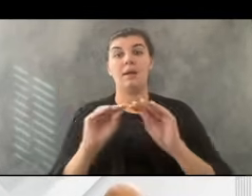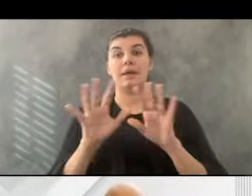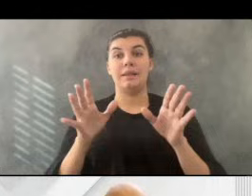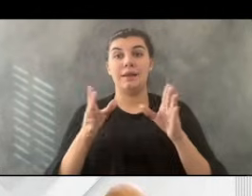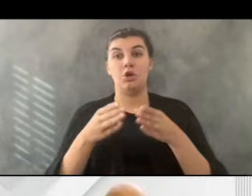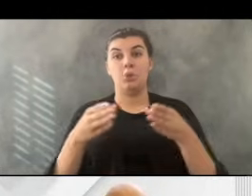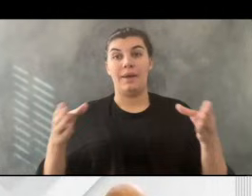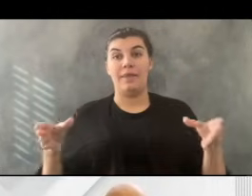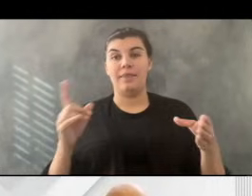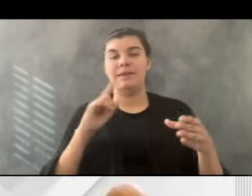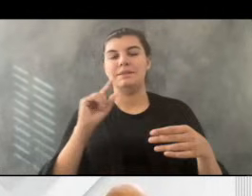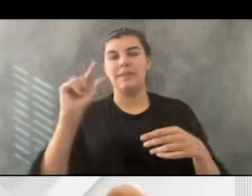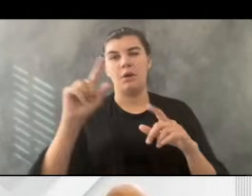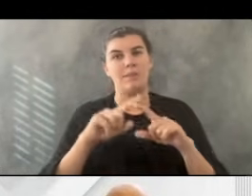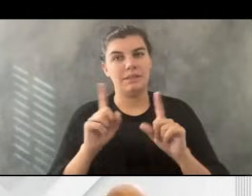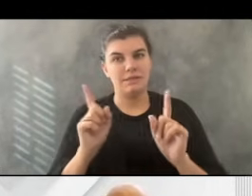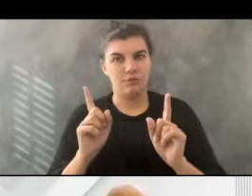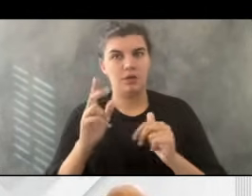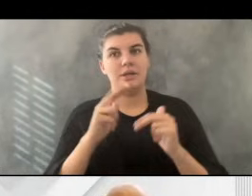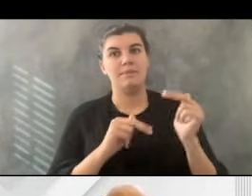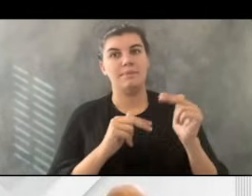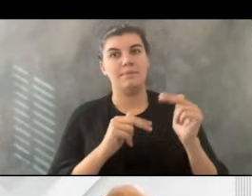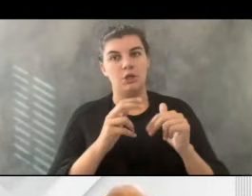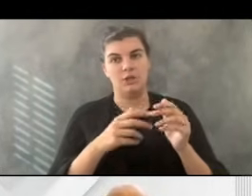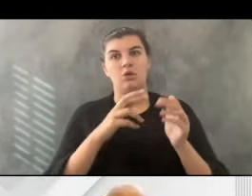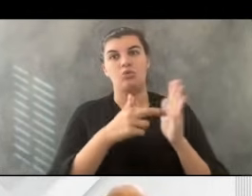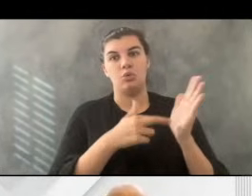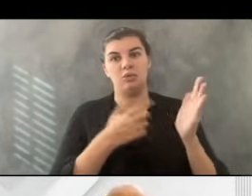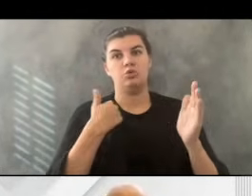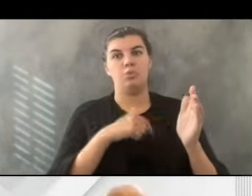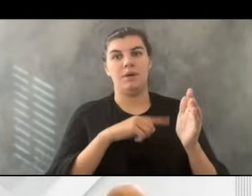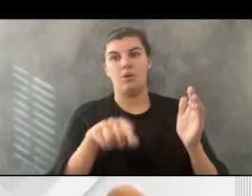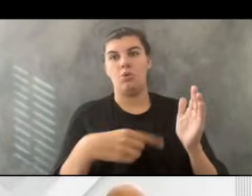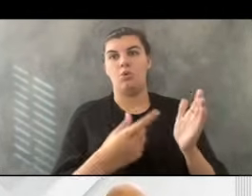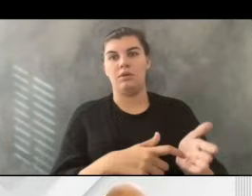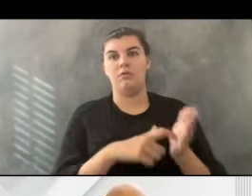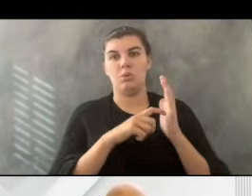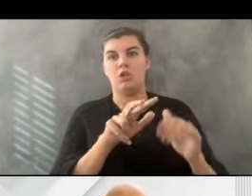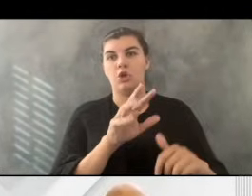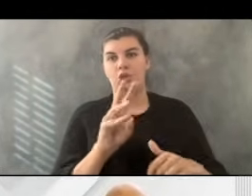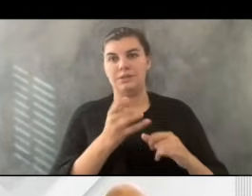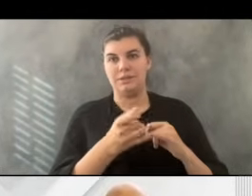little different; in the building guidelines, we only require a 36 inch wide, but in the public